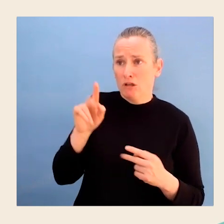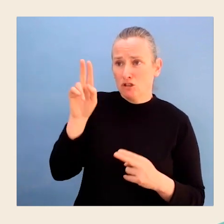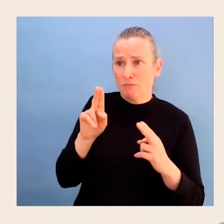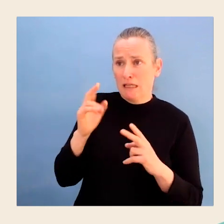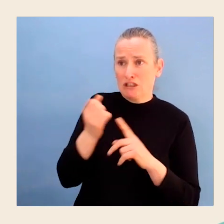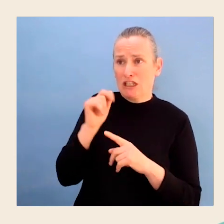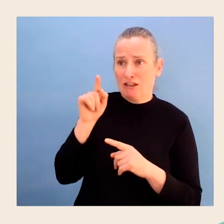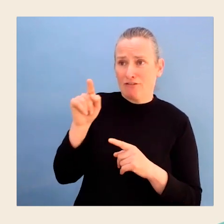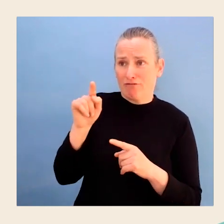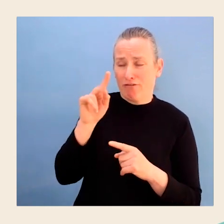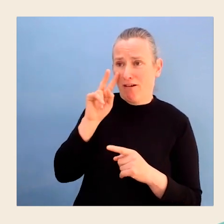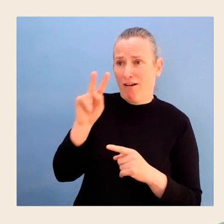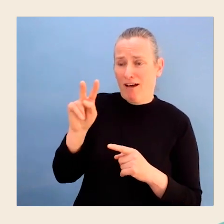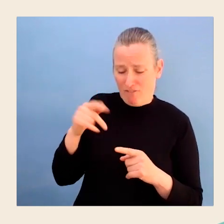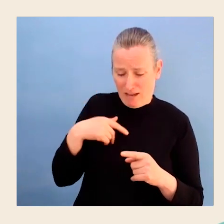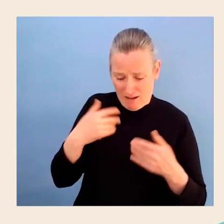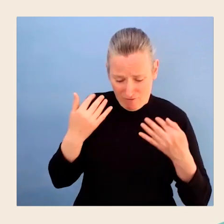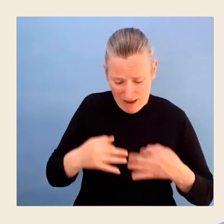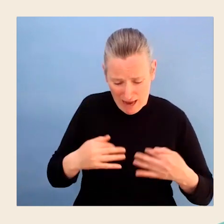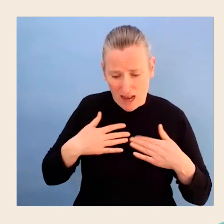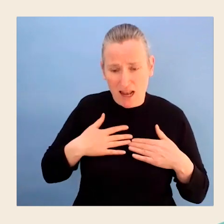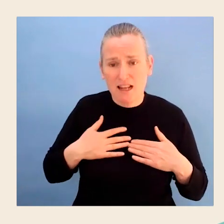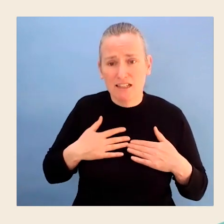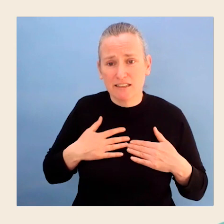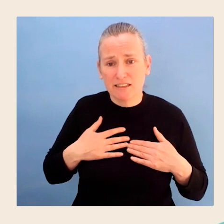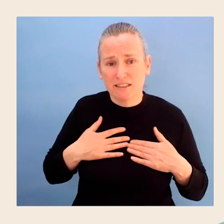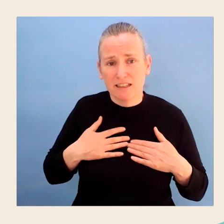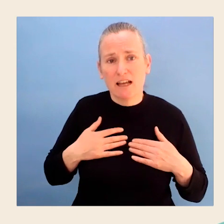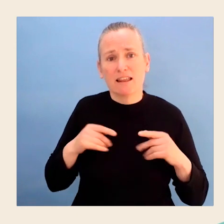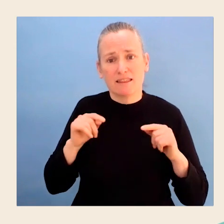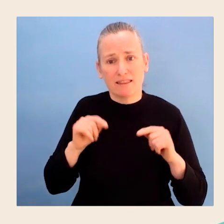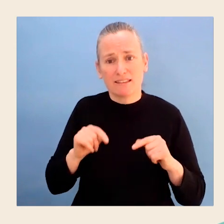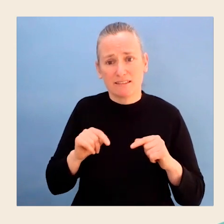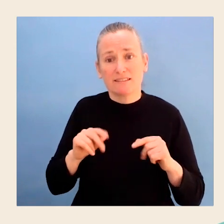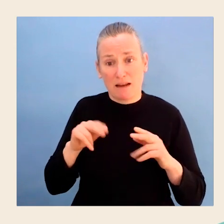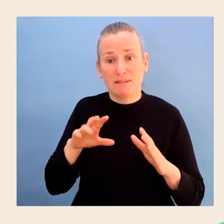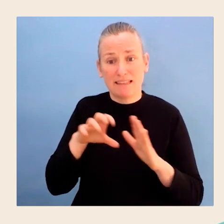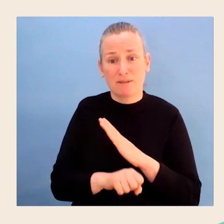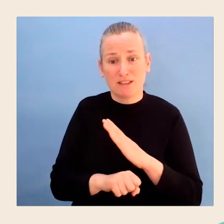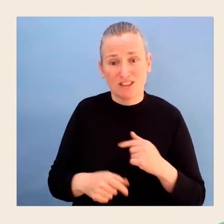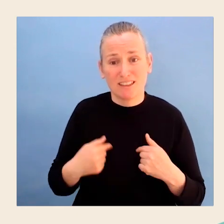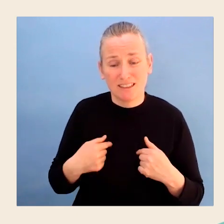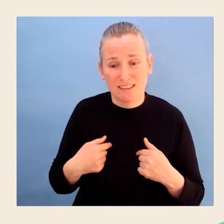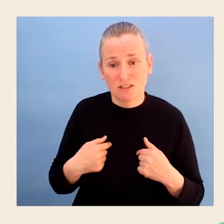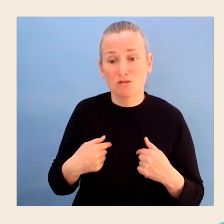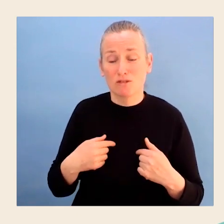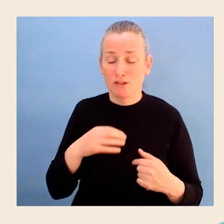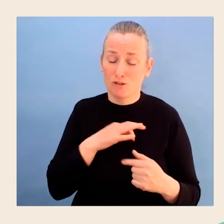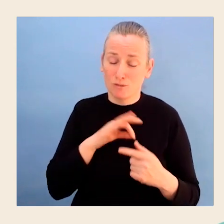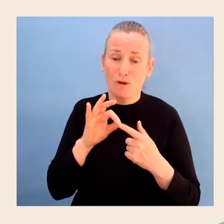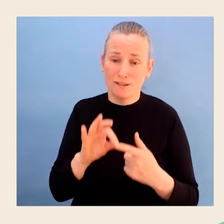And I think that can be just as damaging. So it's a really important point to make. And thank you for making it Alice.